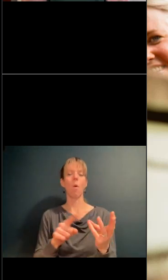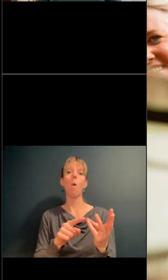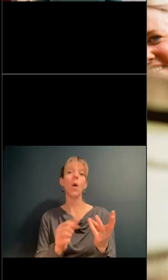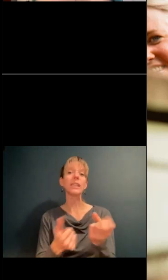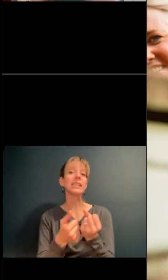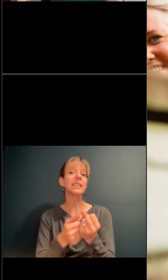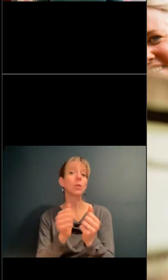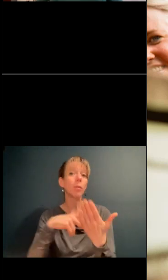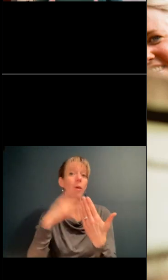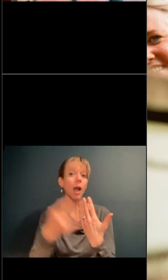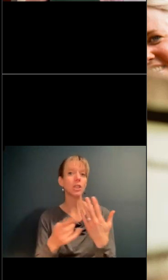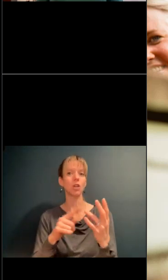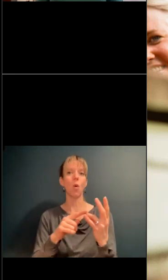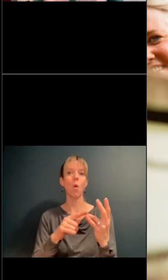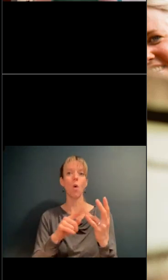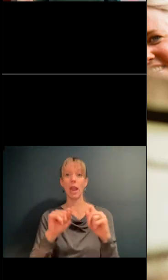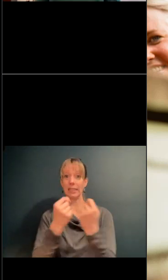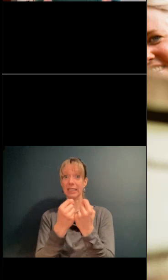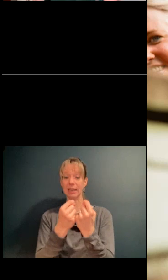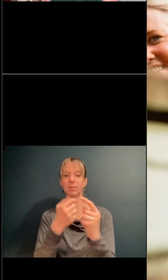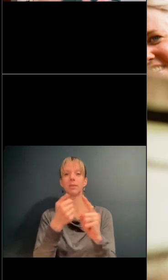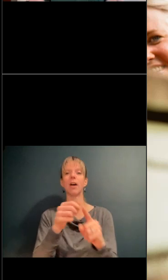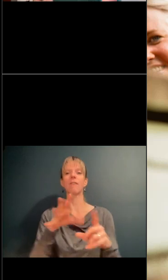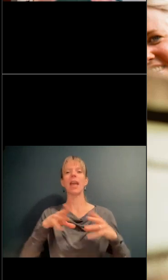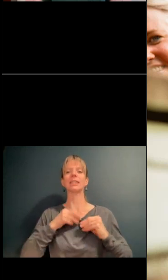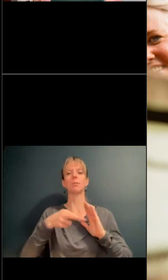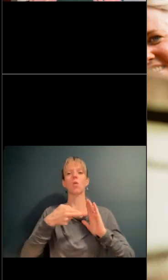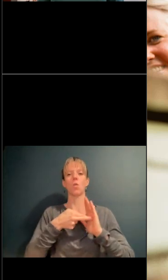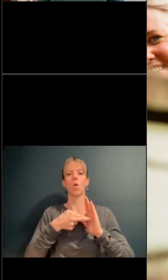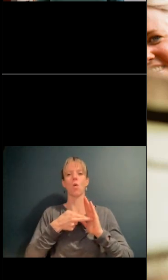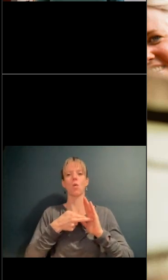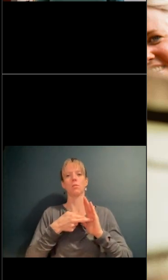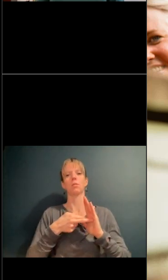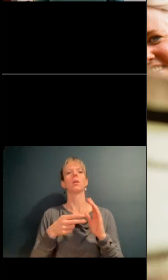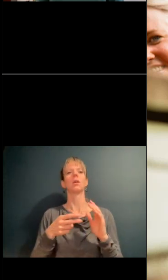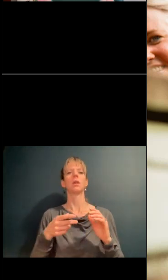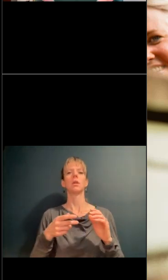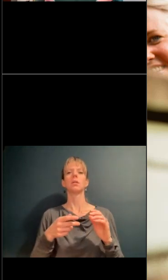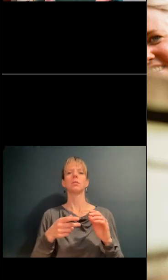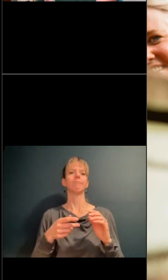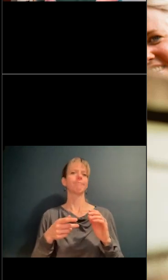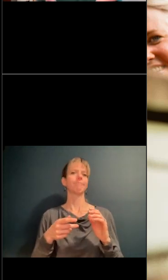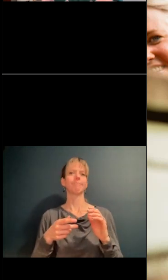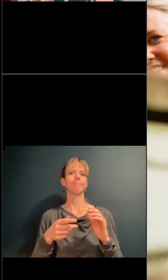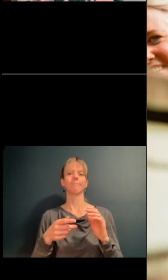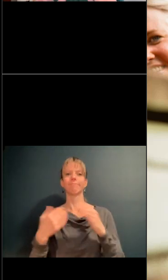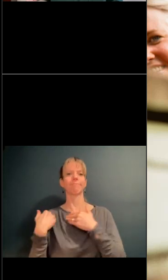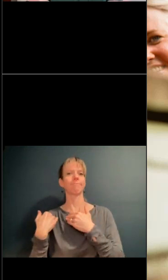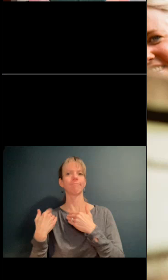All of that helps you have a role that makes you seem, and be, integral,